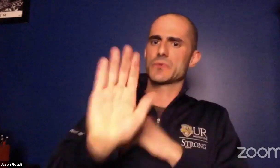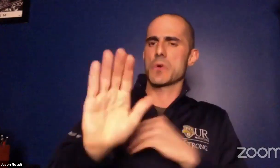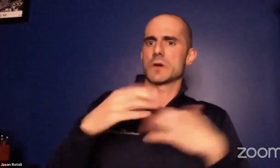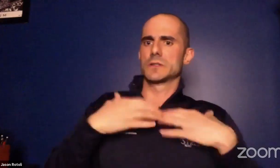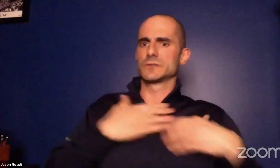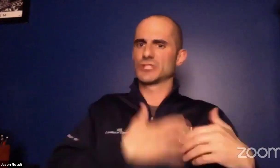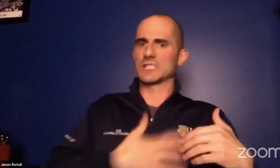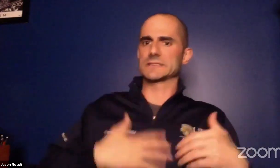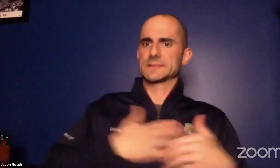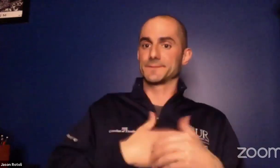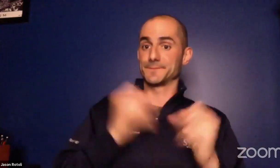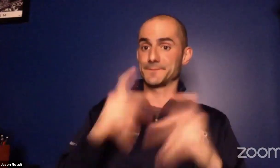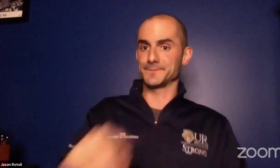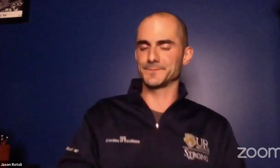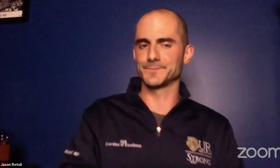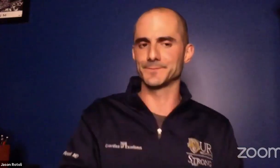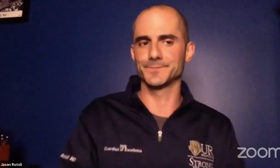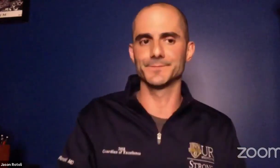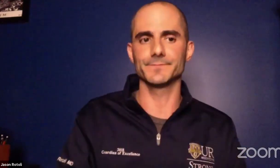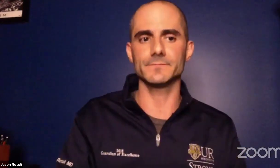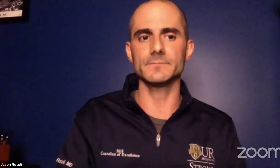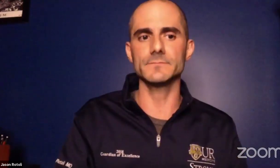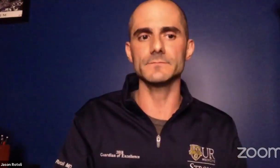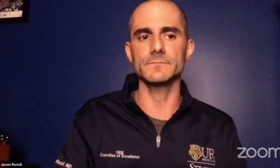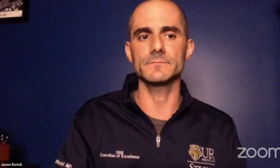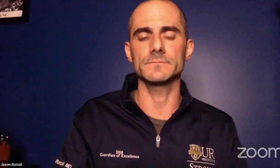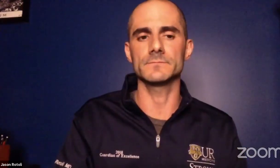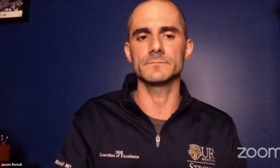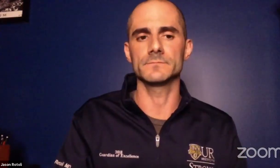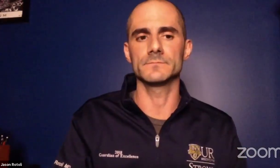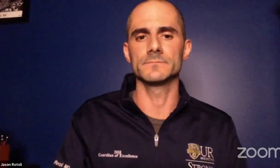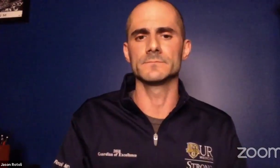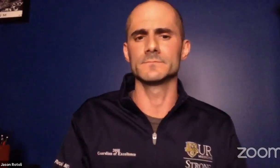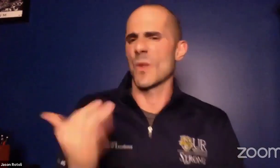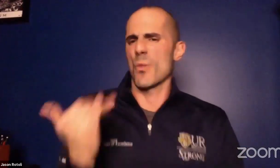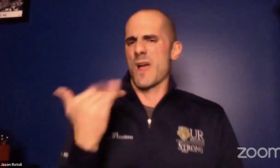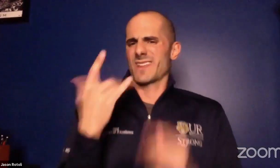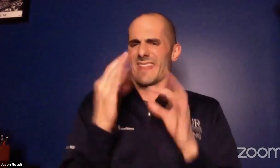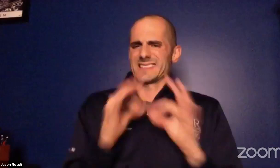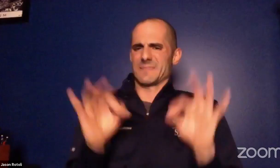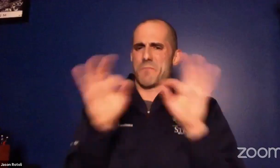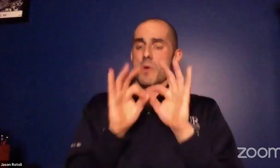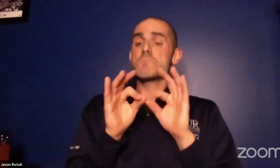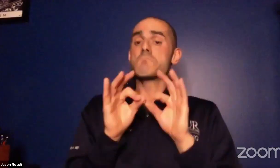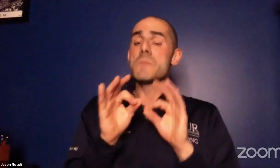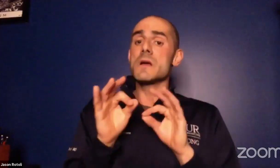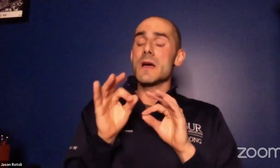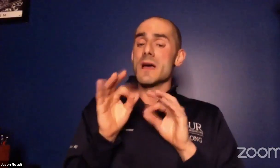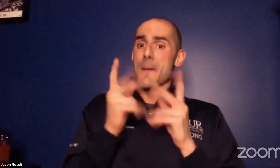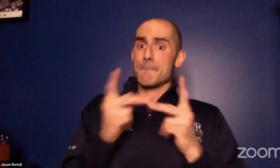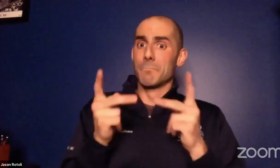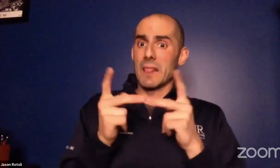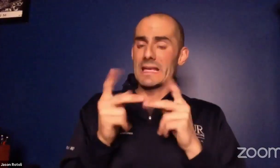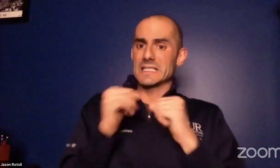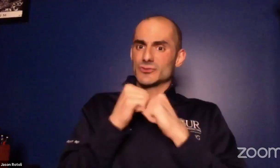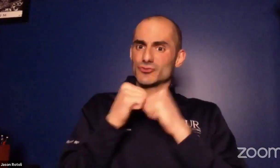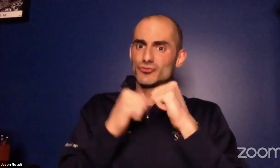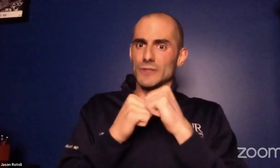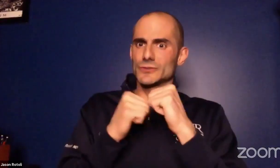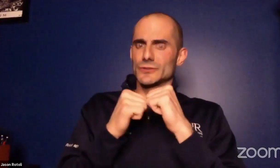Your trachea goes in and you also have your aorta. You have the things that your body connects from your throat going